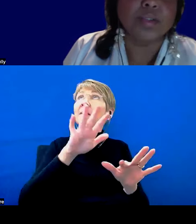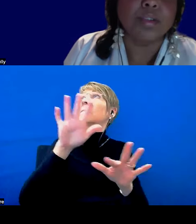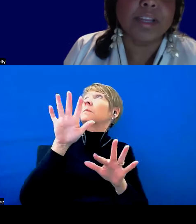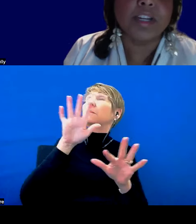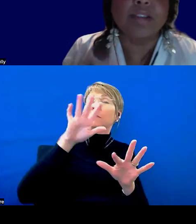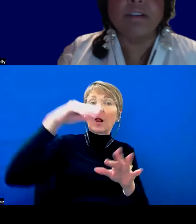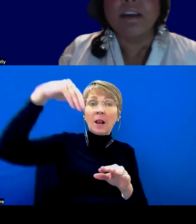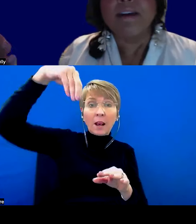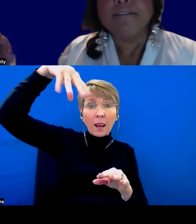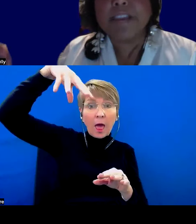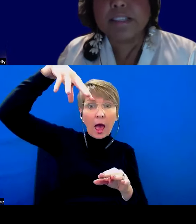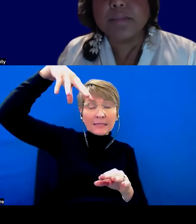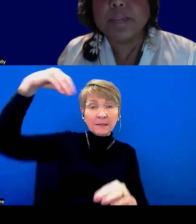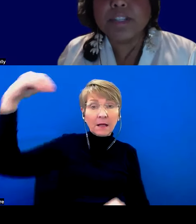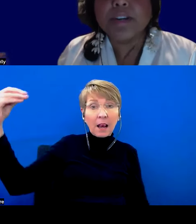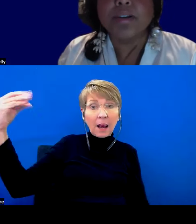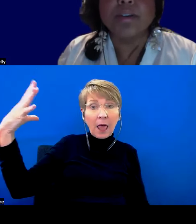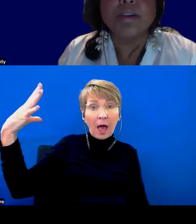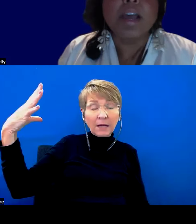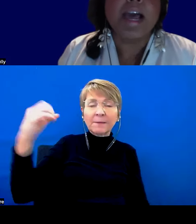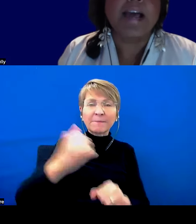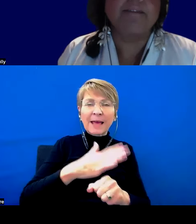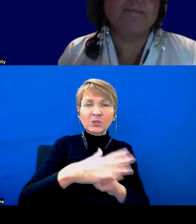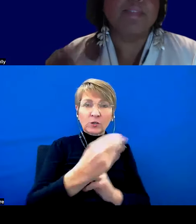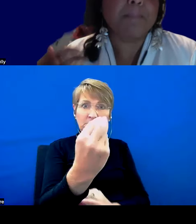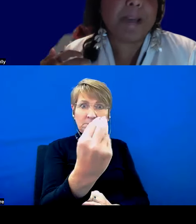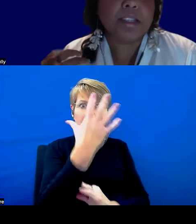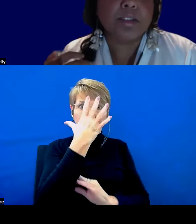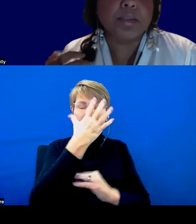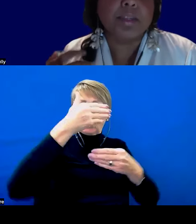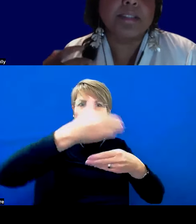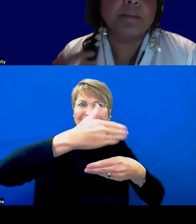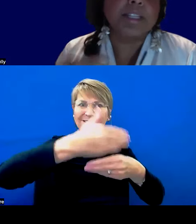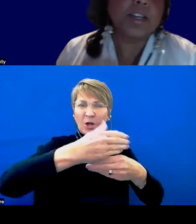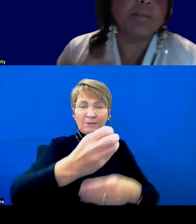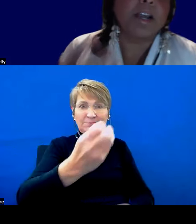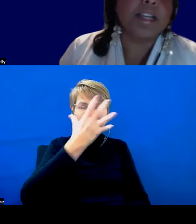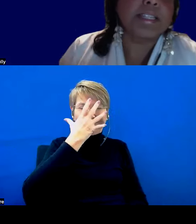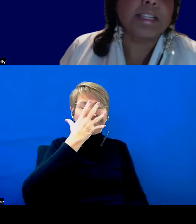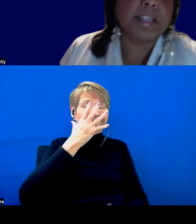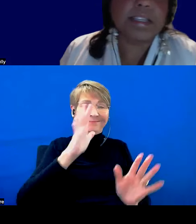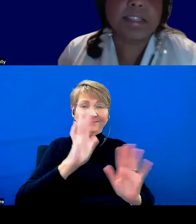they don't face a window or their back's not towards the window but ideally they're sitting